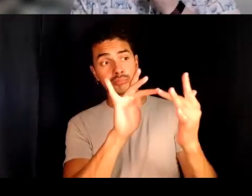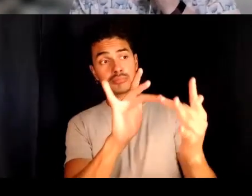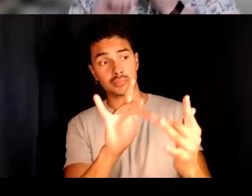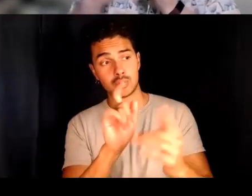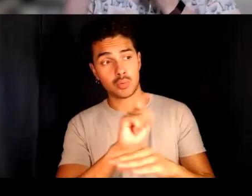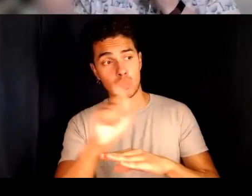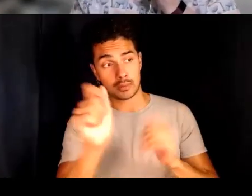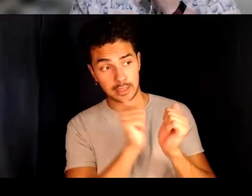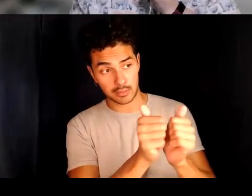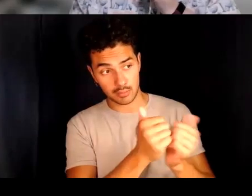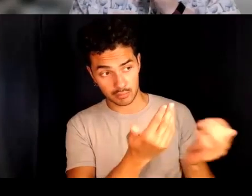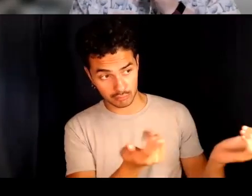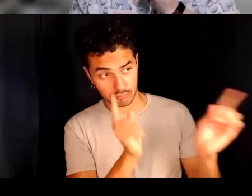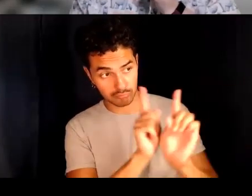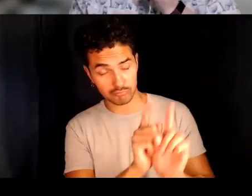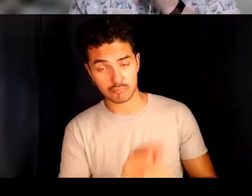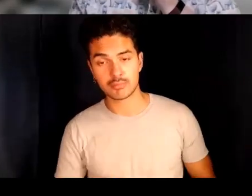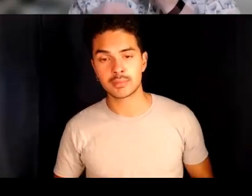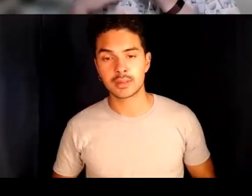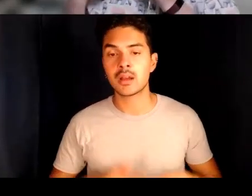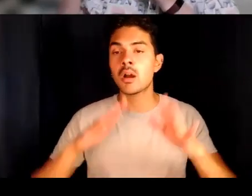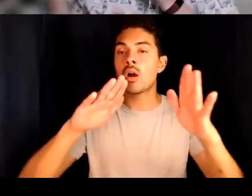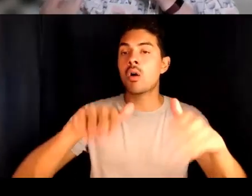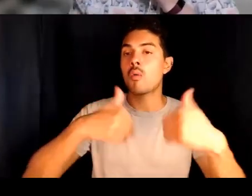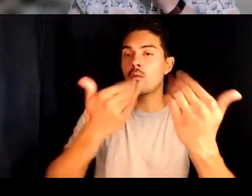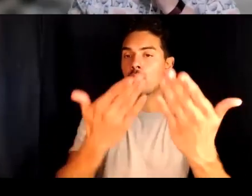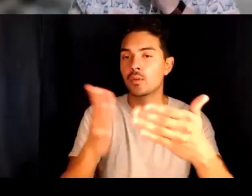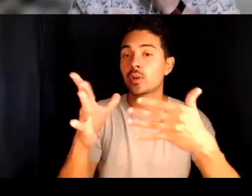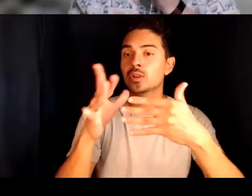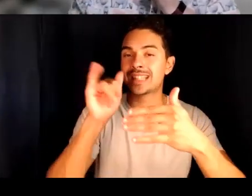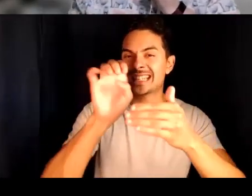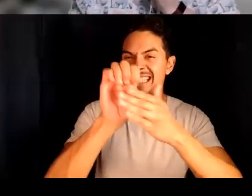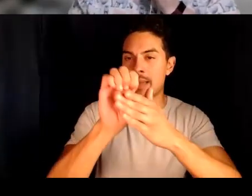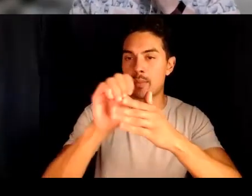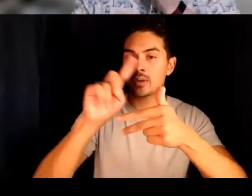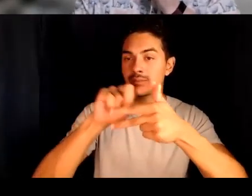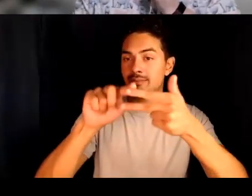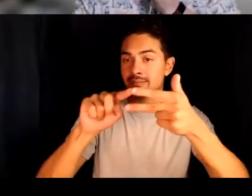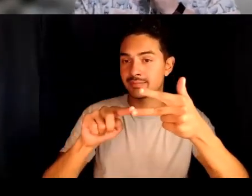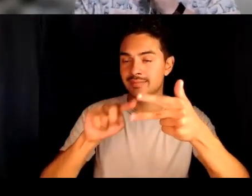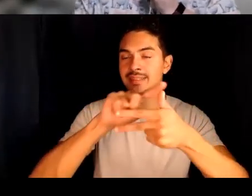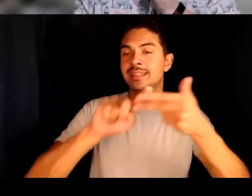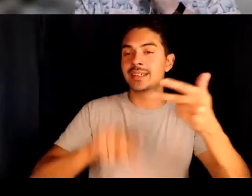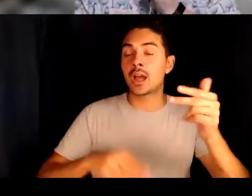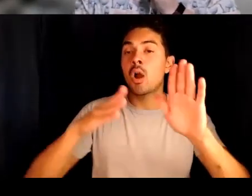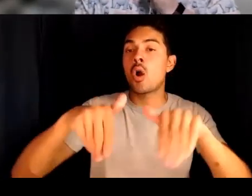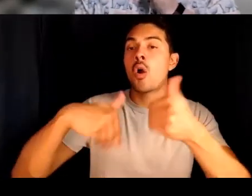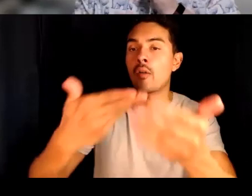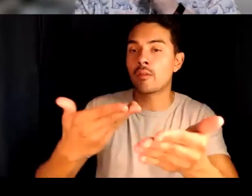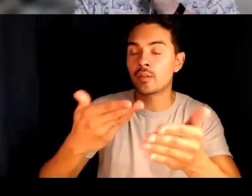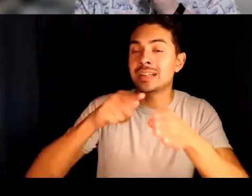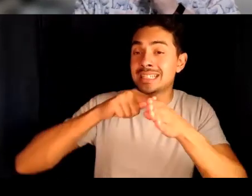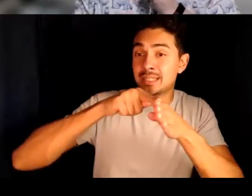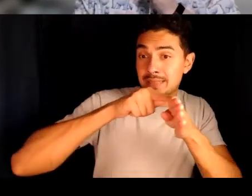These all offer choice. You're being specific and you're connecting with the person